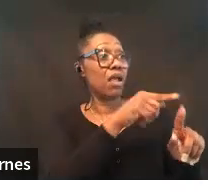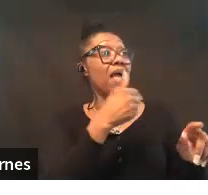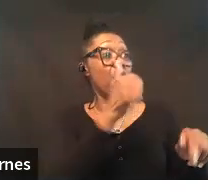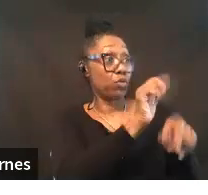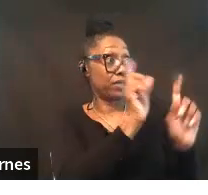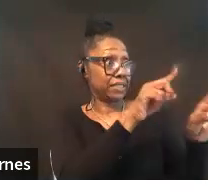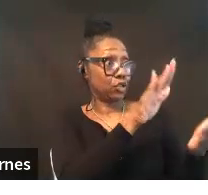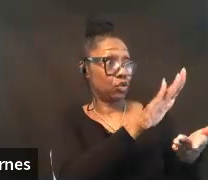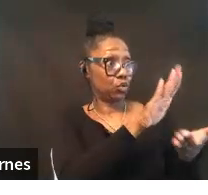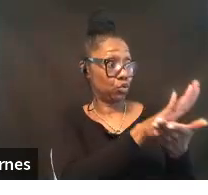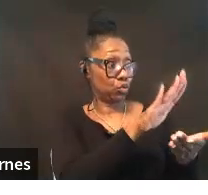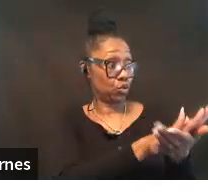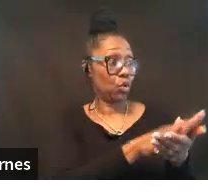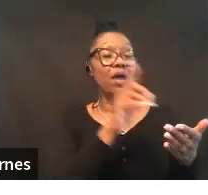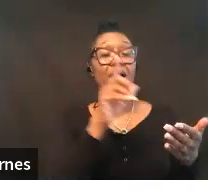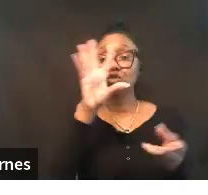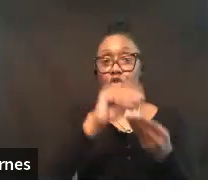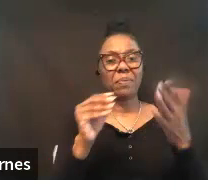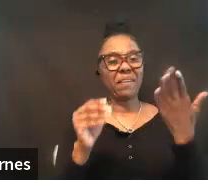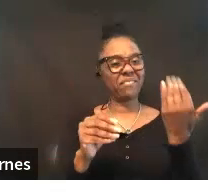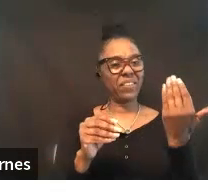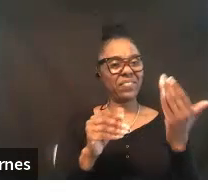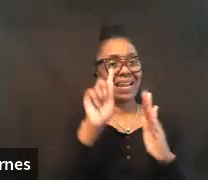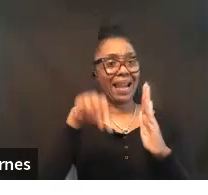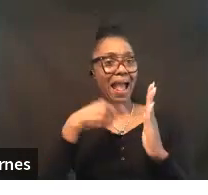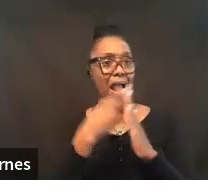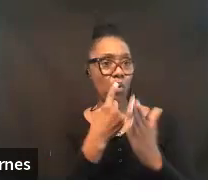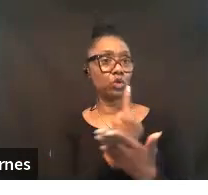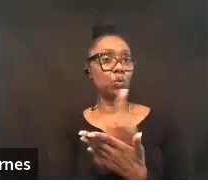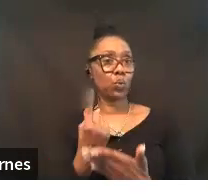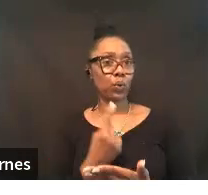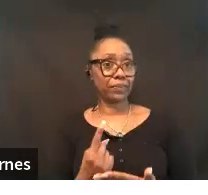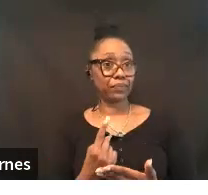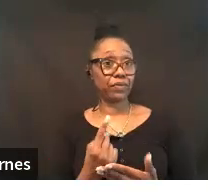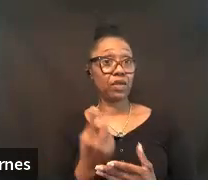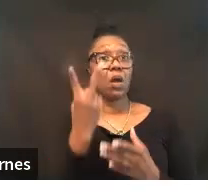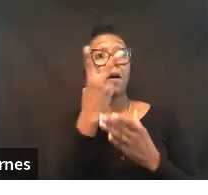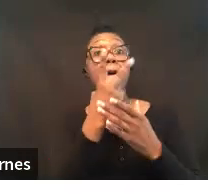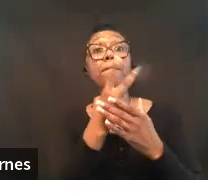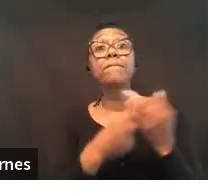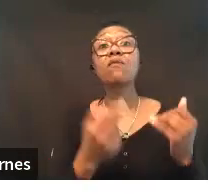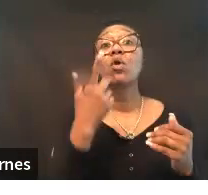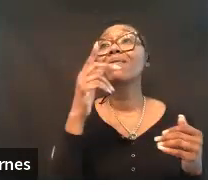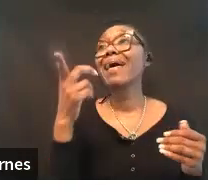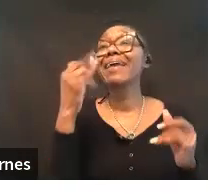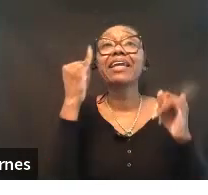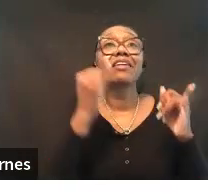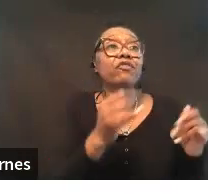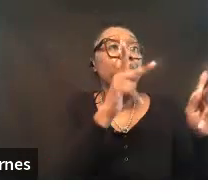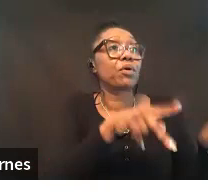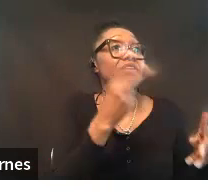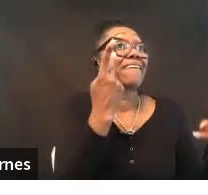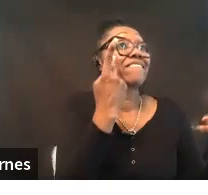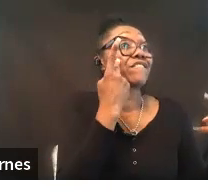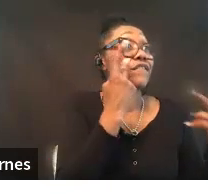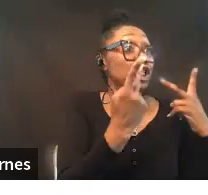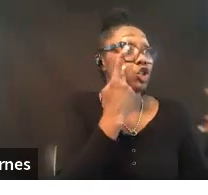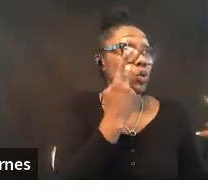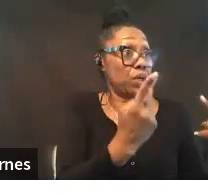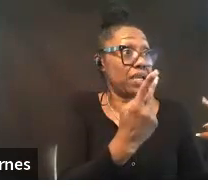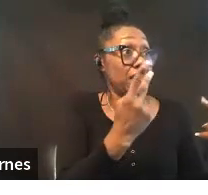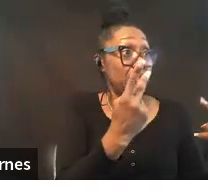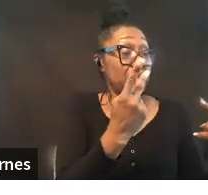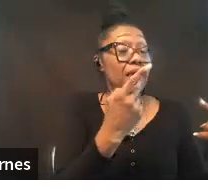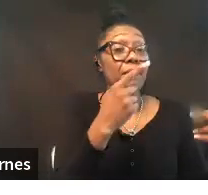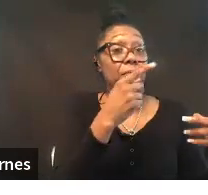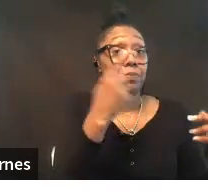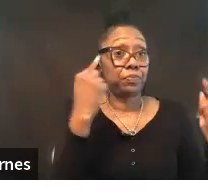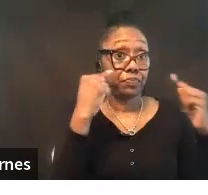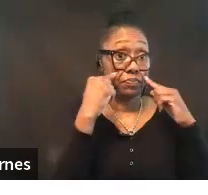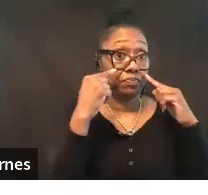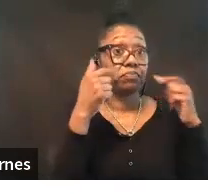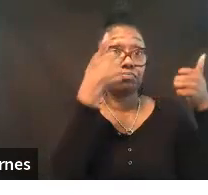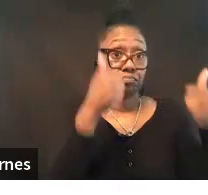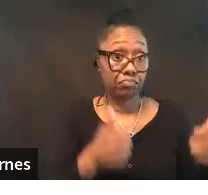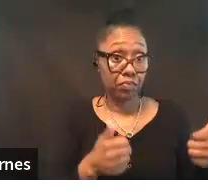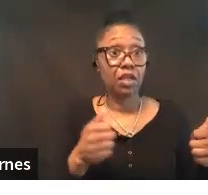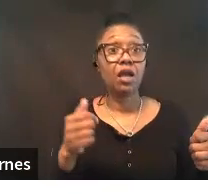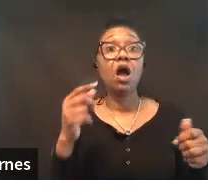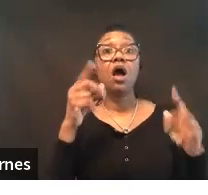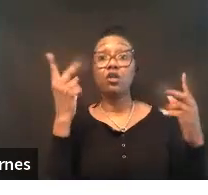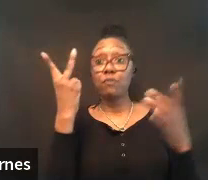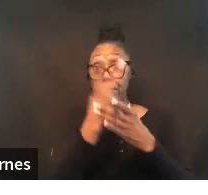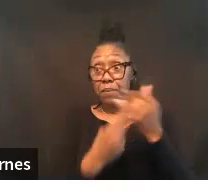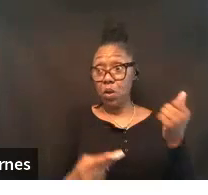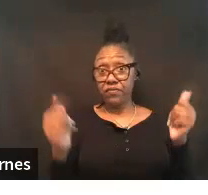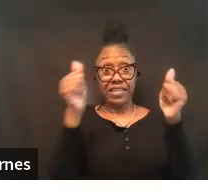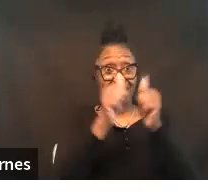And, eligible couple. Both who are visually impaired only one of those couples would be eligible to use this particular work incentive.